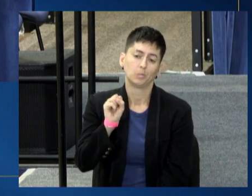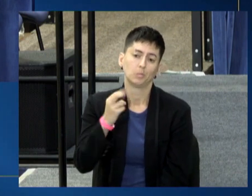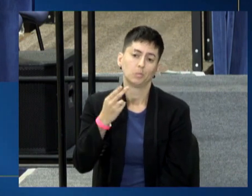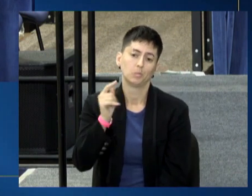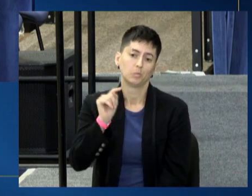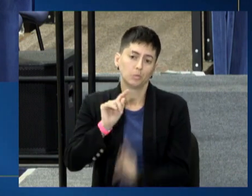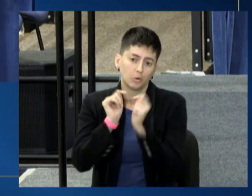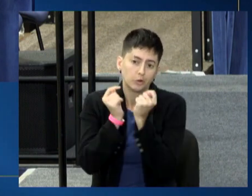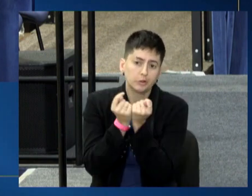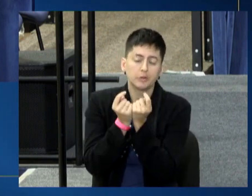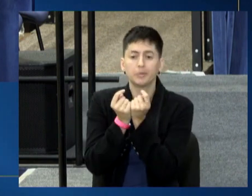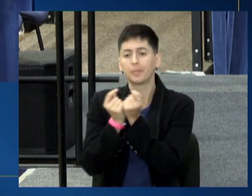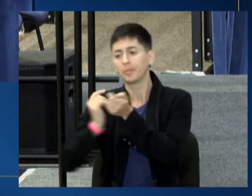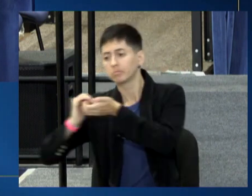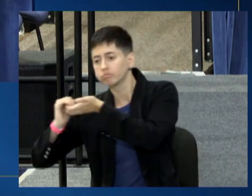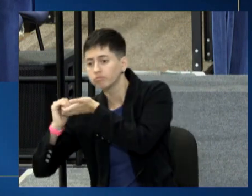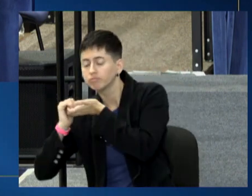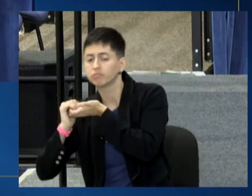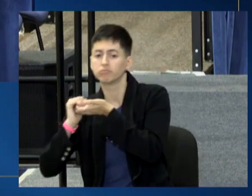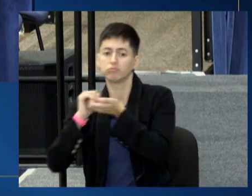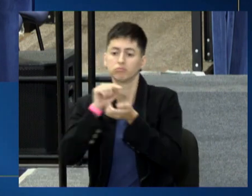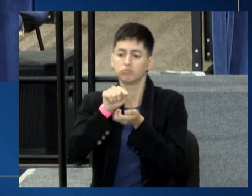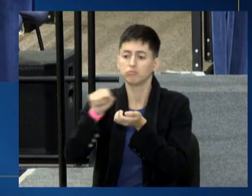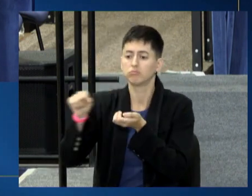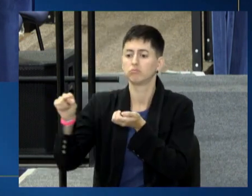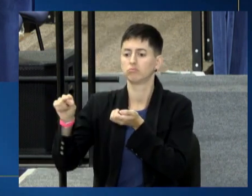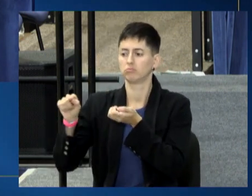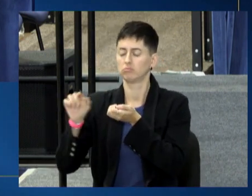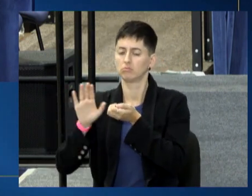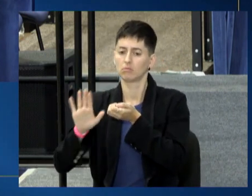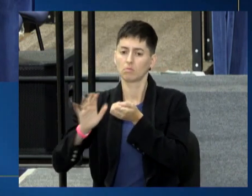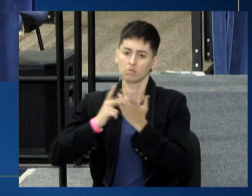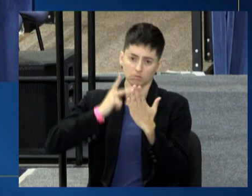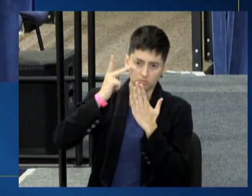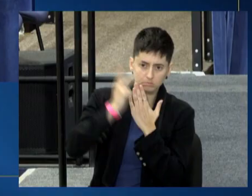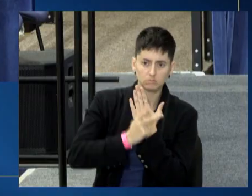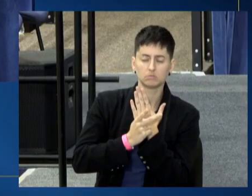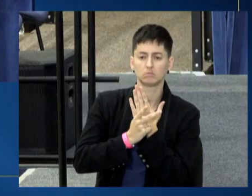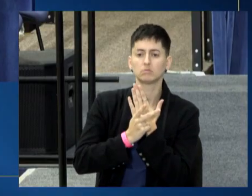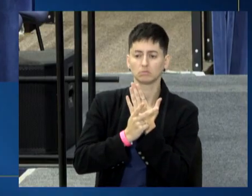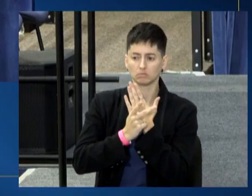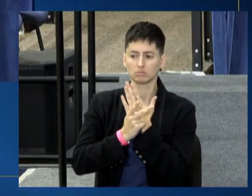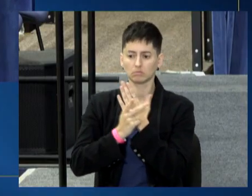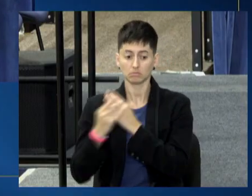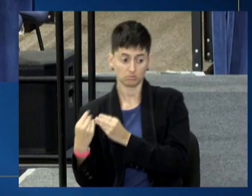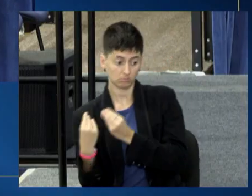shape out this CancerX initiative, Moffitt raised its hand, along with other partners